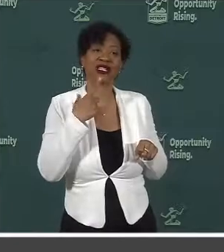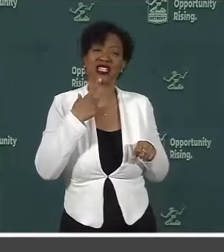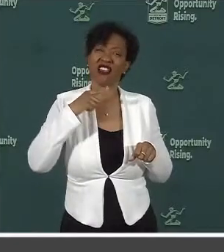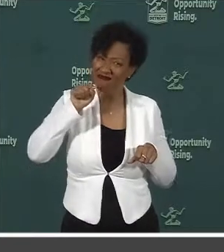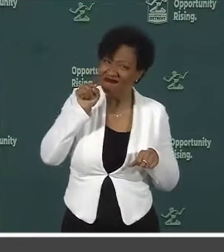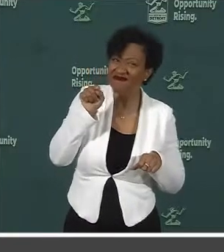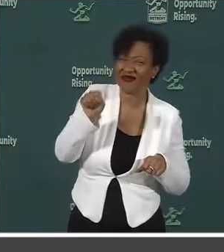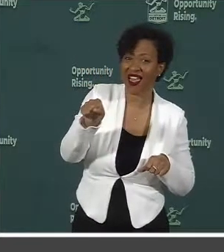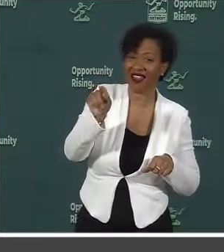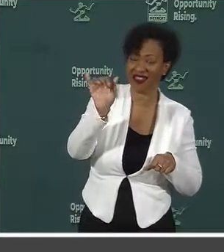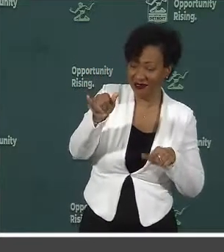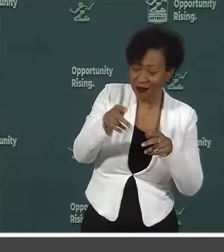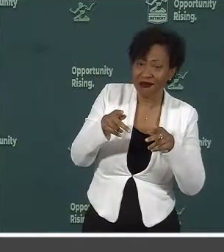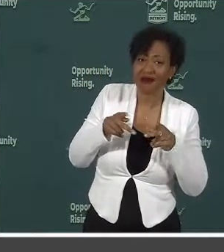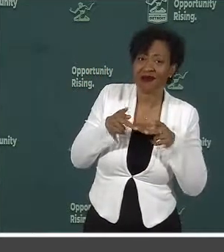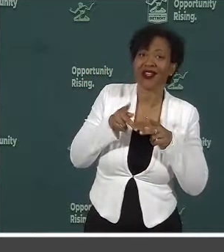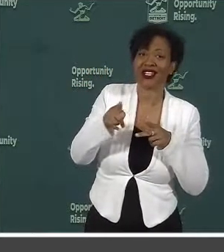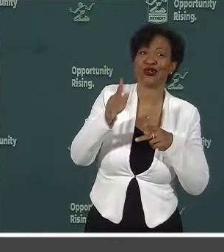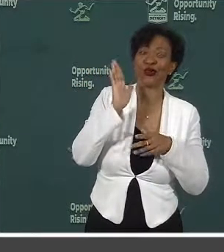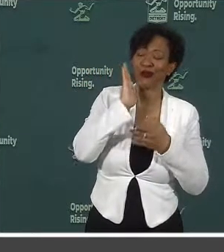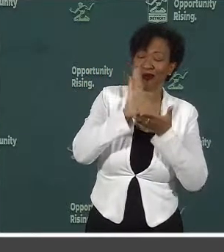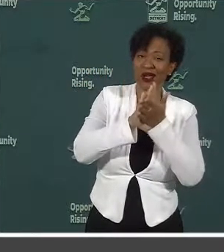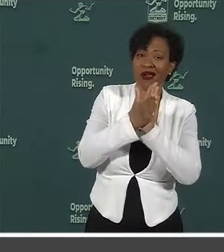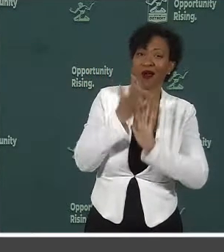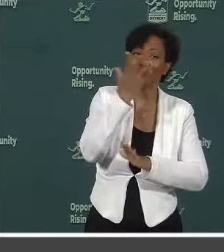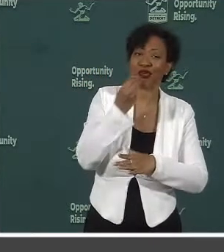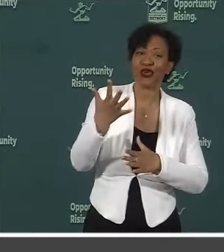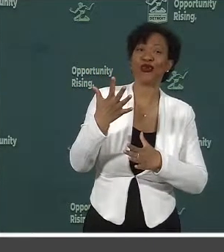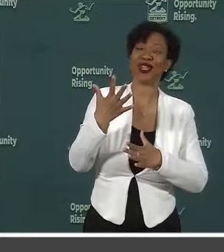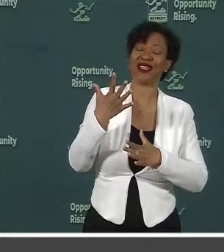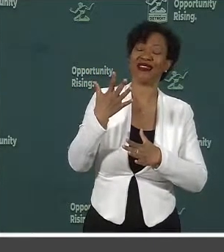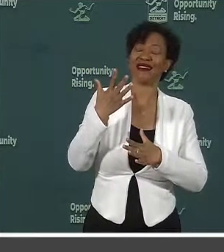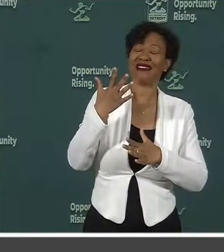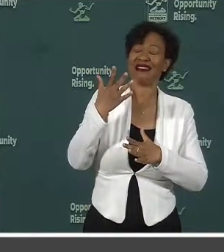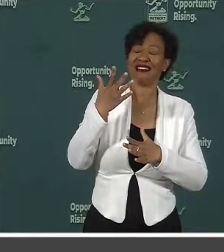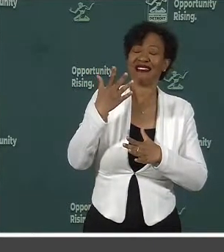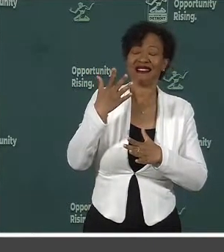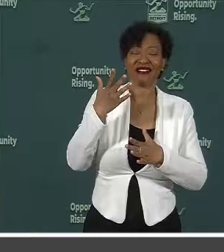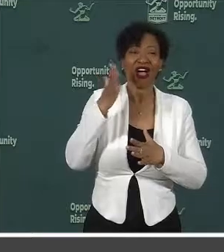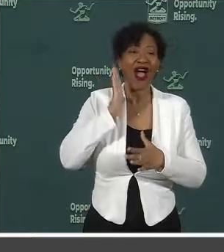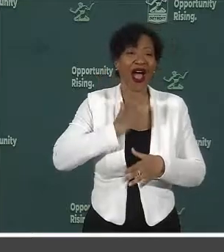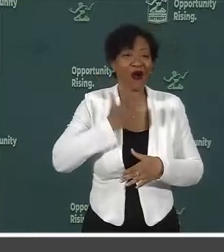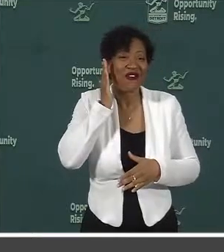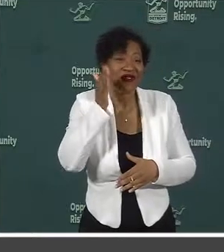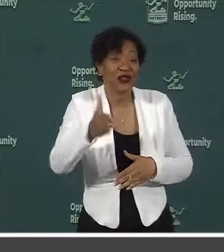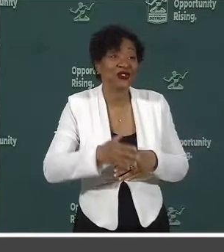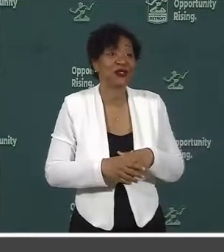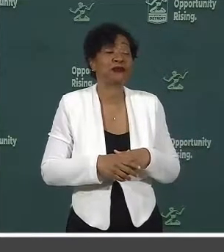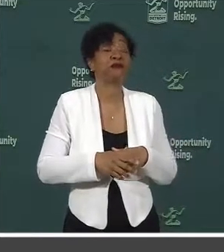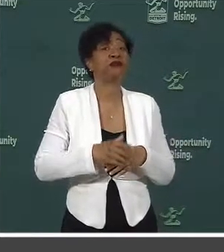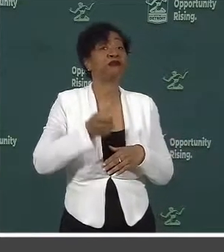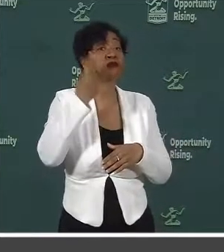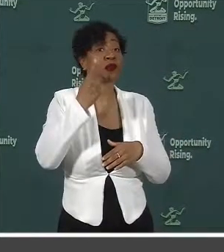BEAUTY AND INVENTION AND SO THE PLANNERS I TALKED TO SAID IF YOU COULD GET TWO OR THREE OF